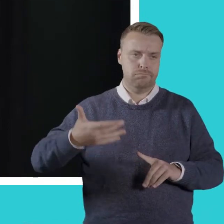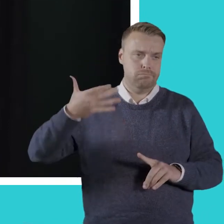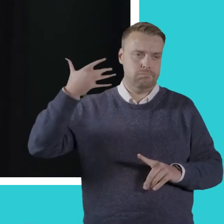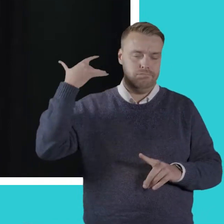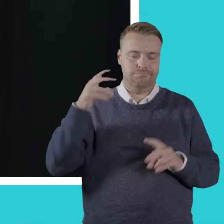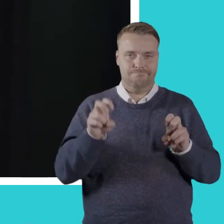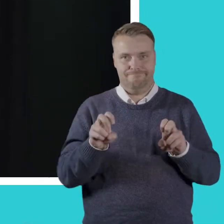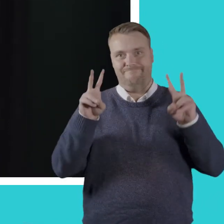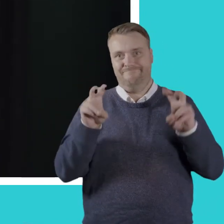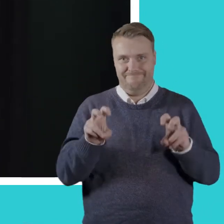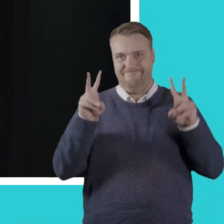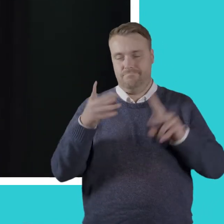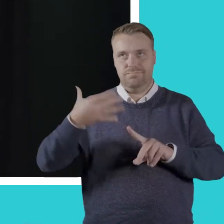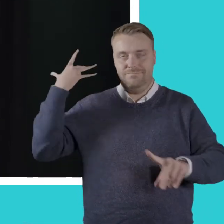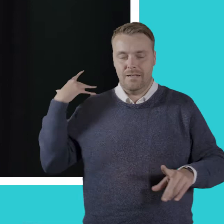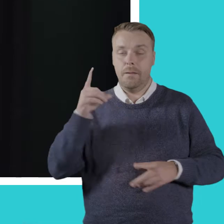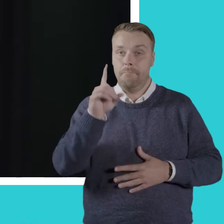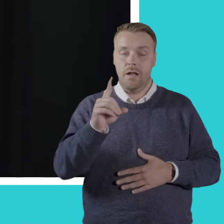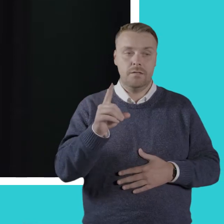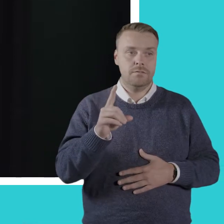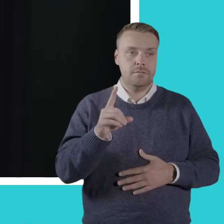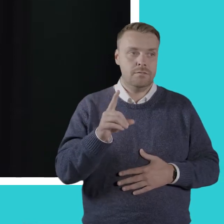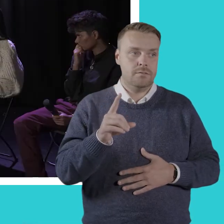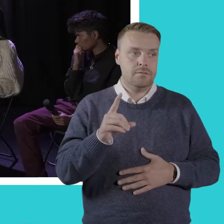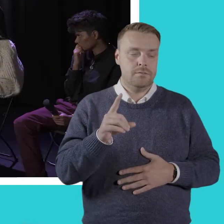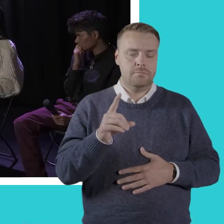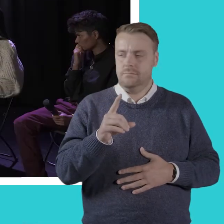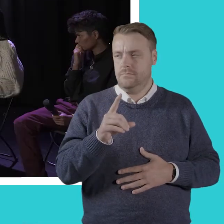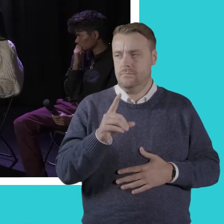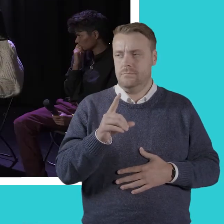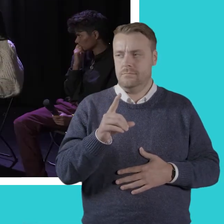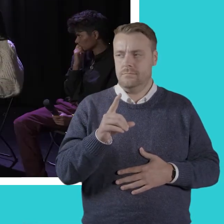many years ago it's like mentally a lot of us are still in slavery. What do you mean by that?